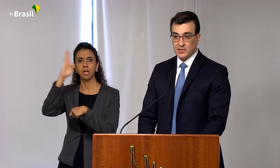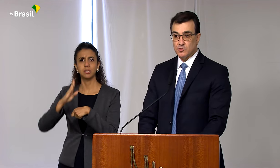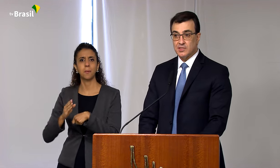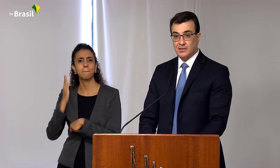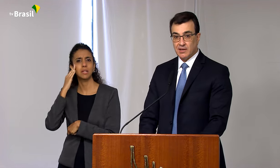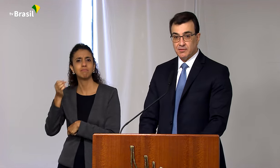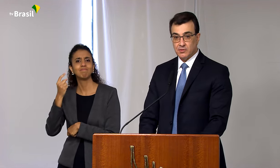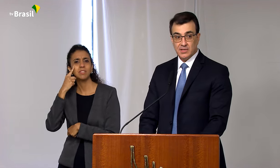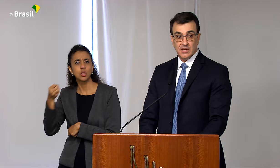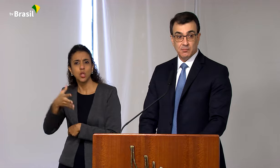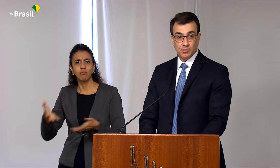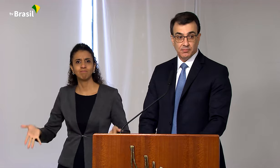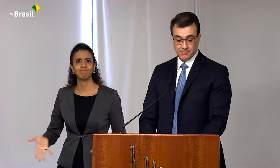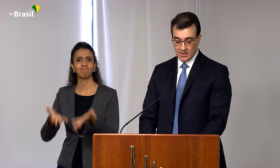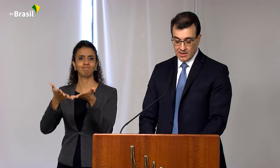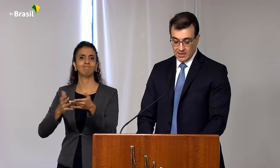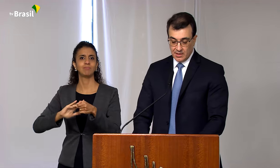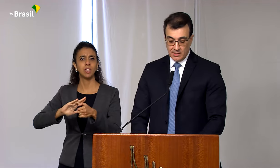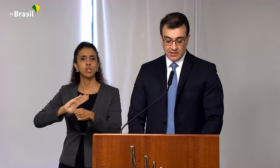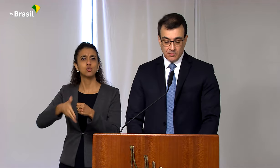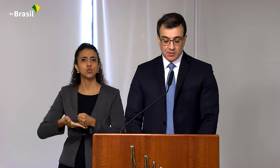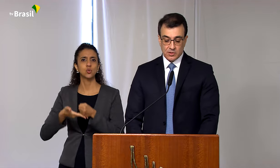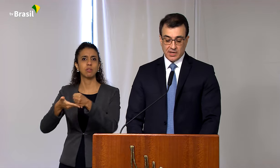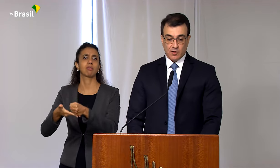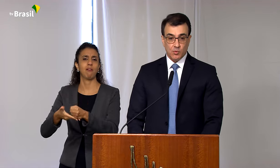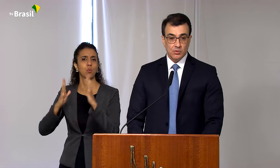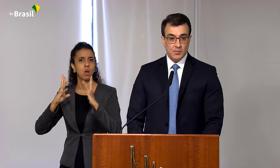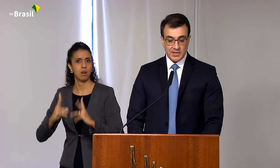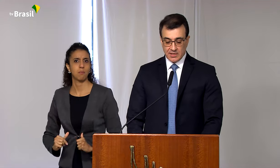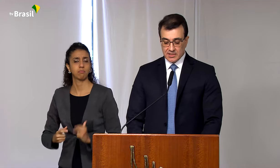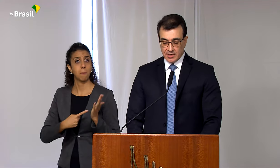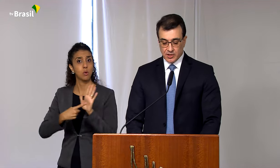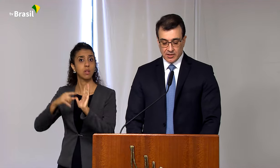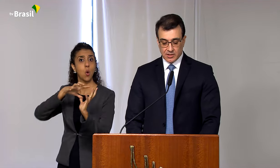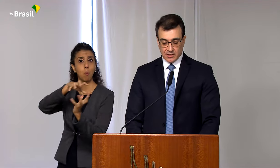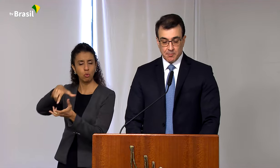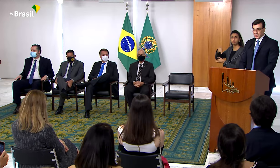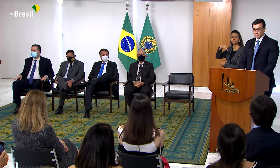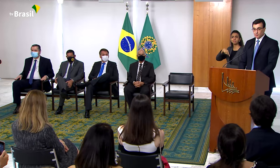clean development. We have to show the world an energy matrix